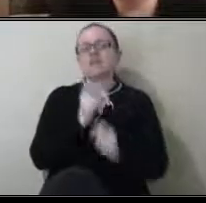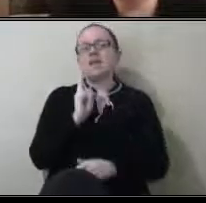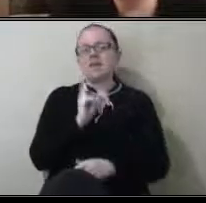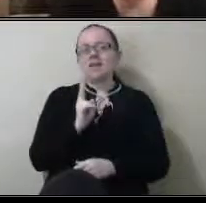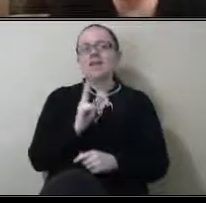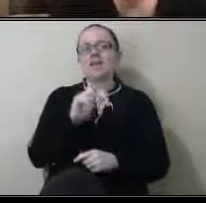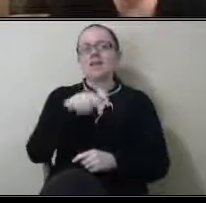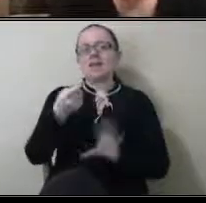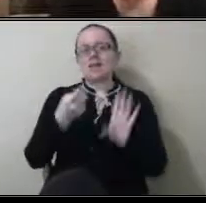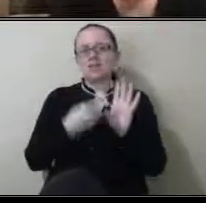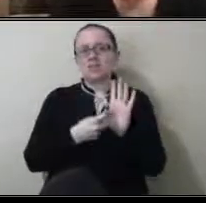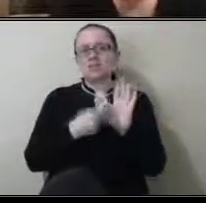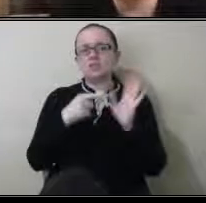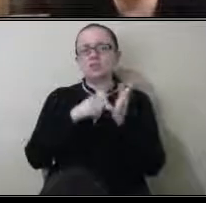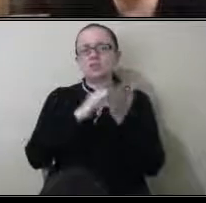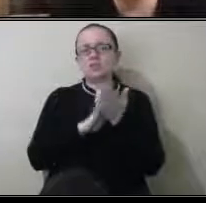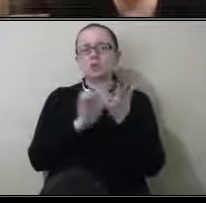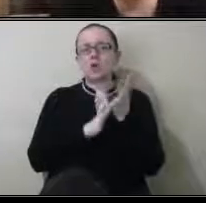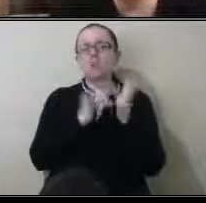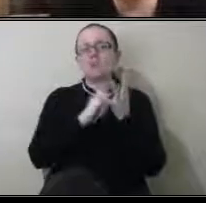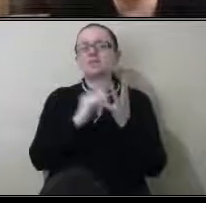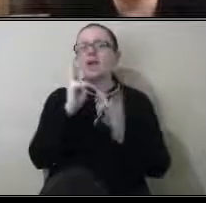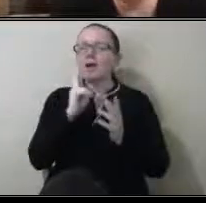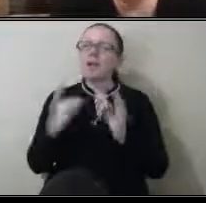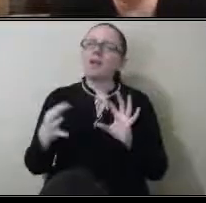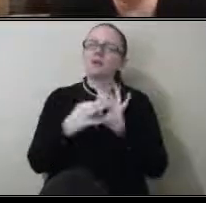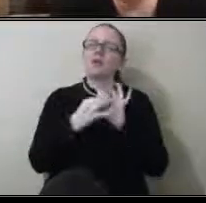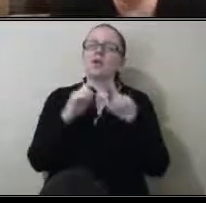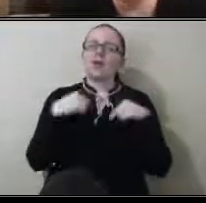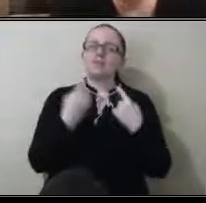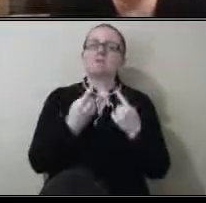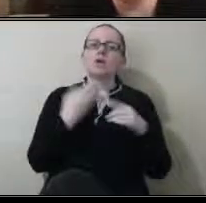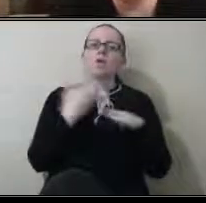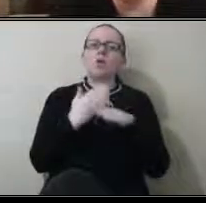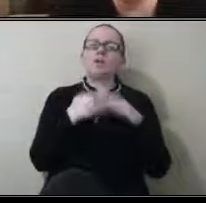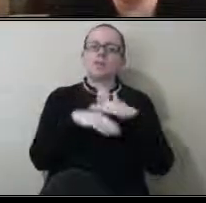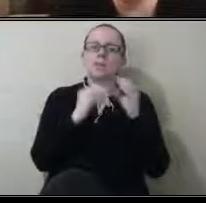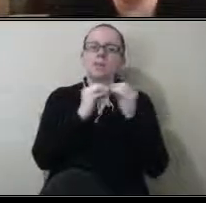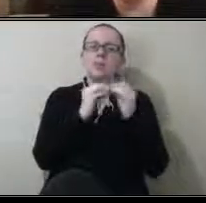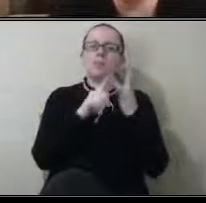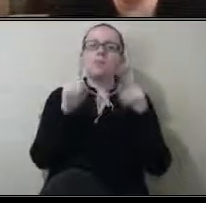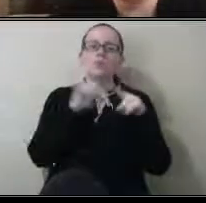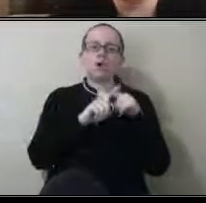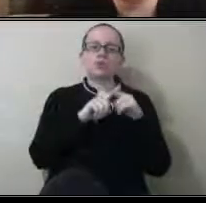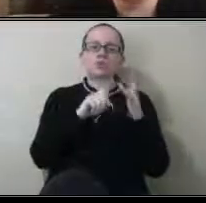as part of that seasonal staff um to join our box office team because he had um he really enjoyed